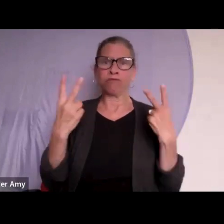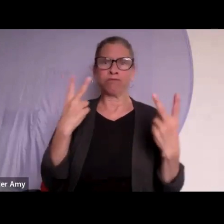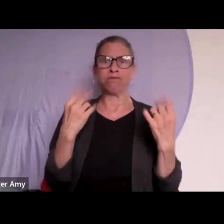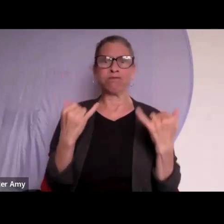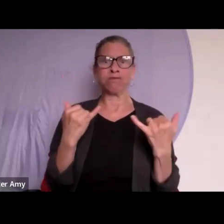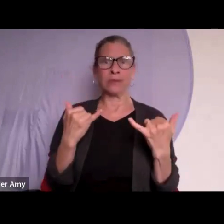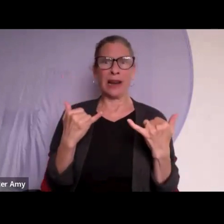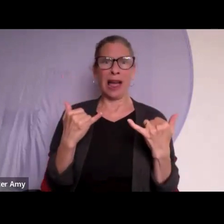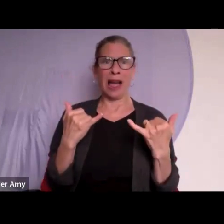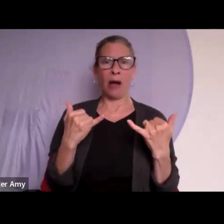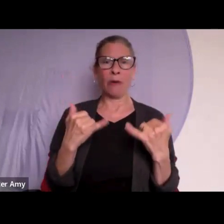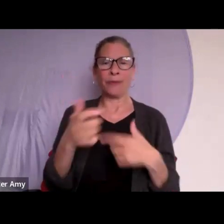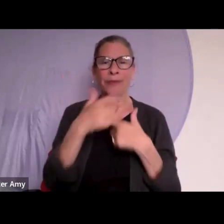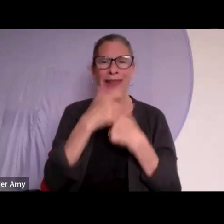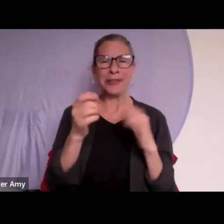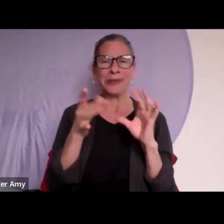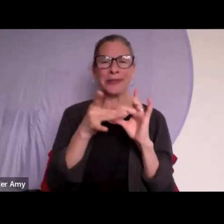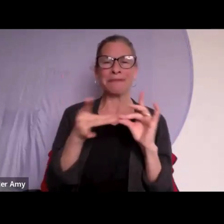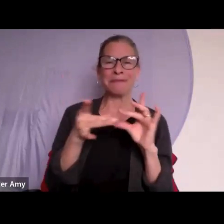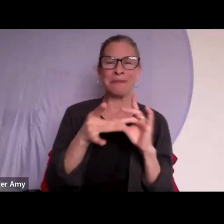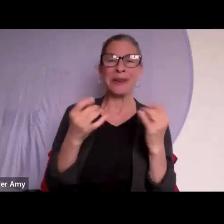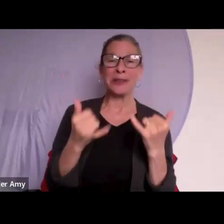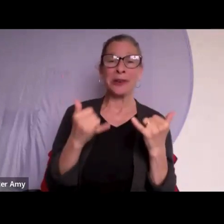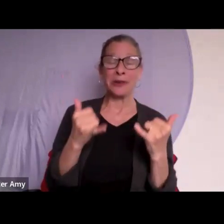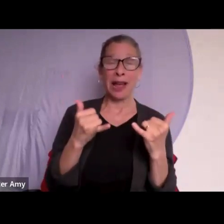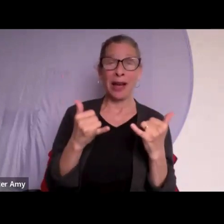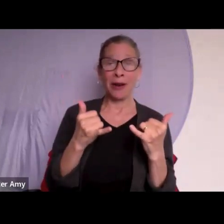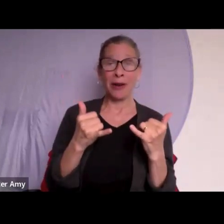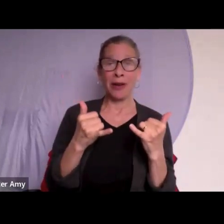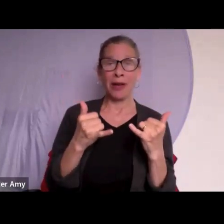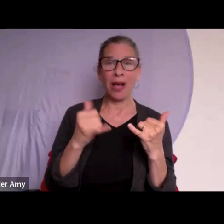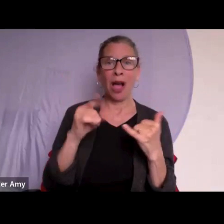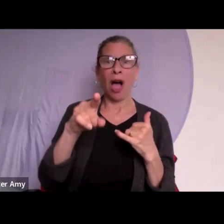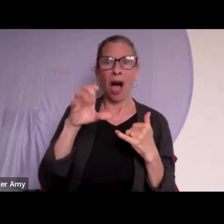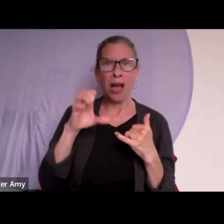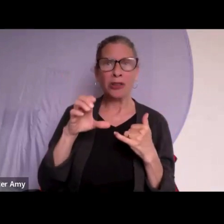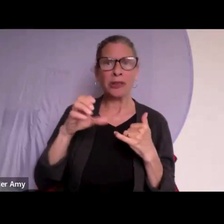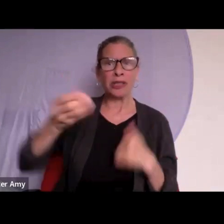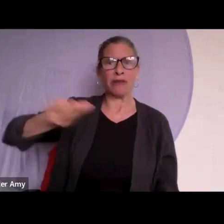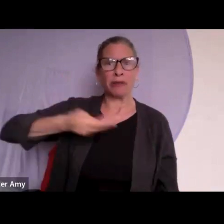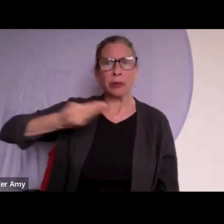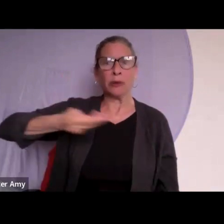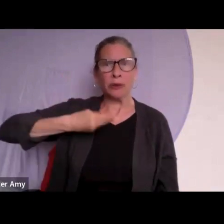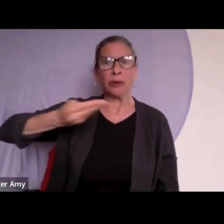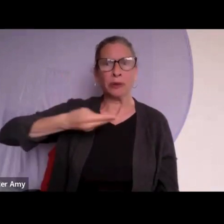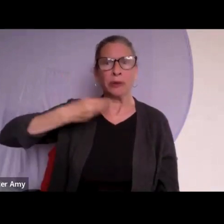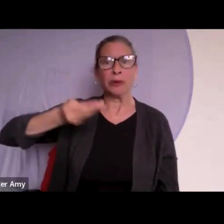interesting anecdotes. When we want we get hundreds of submissions to our festival and we watch all these films.